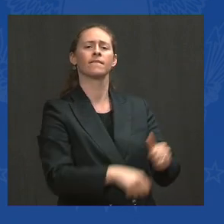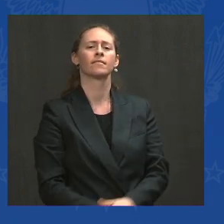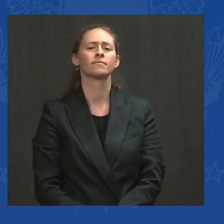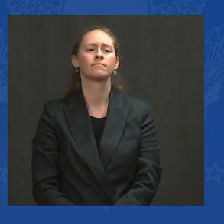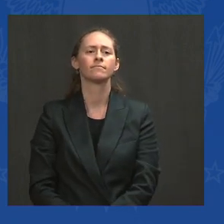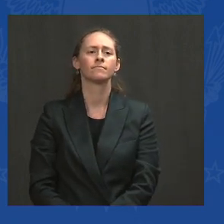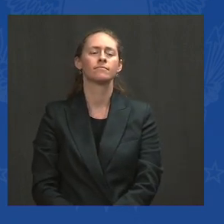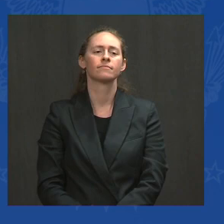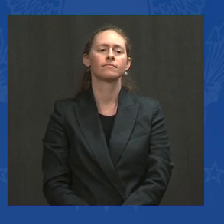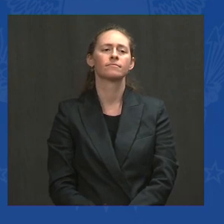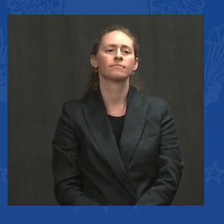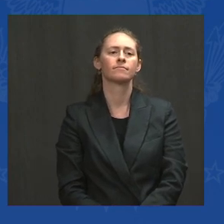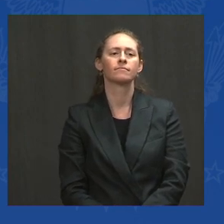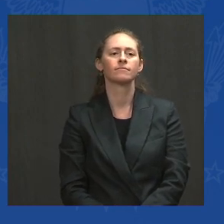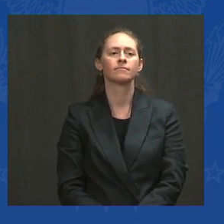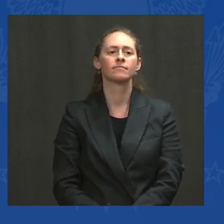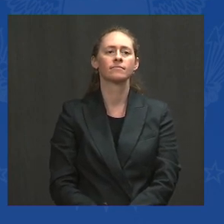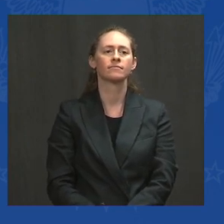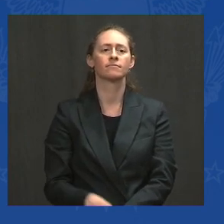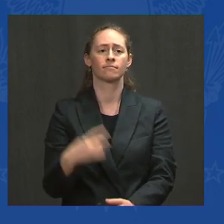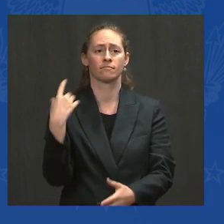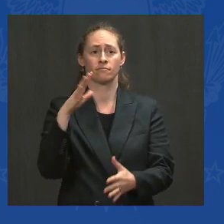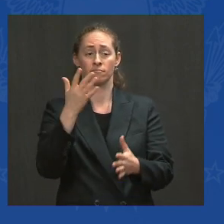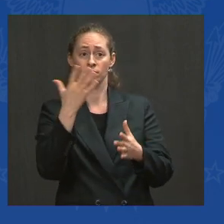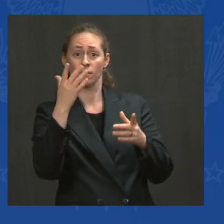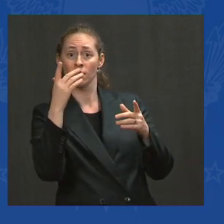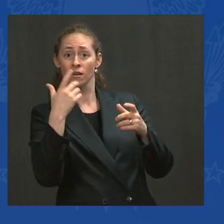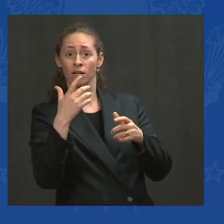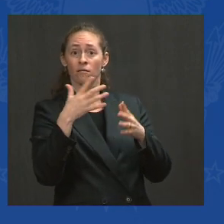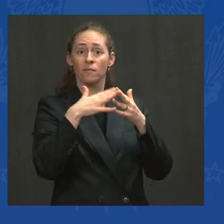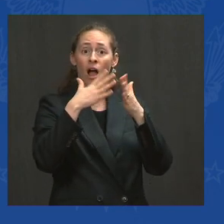detained Americans, including Mark -- excuse